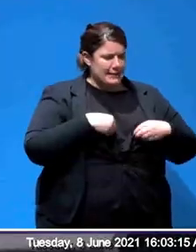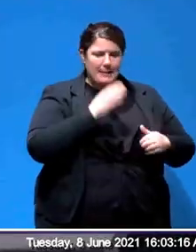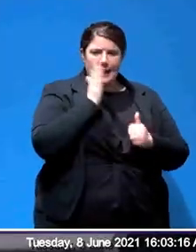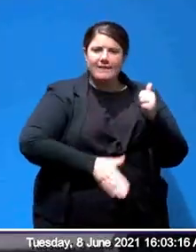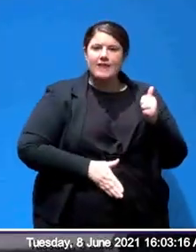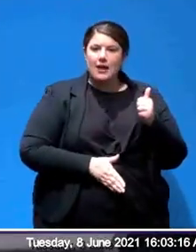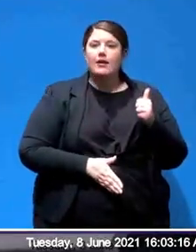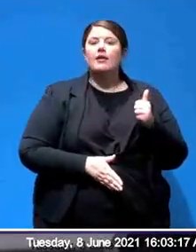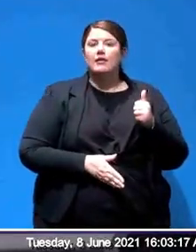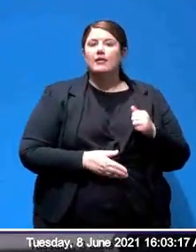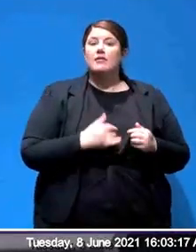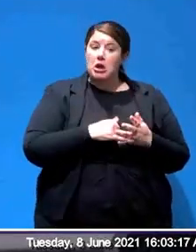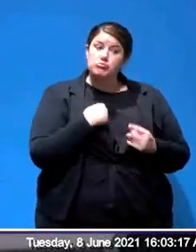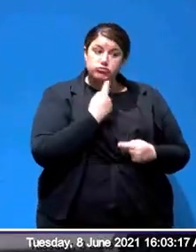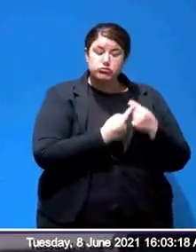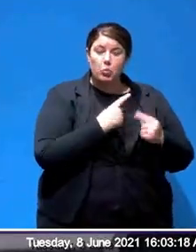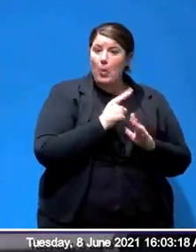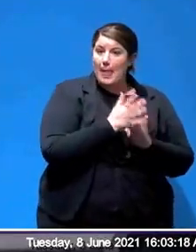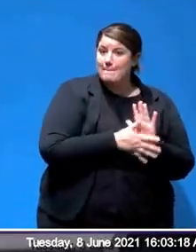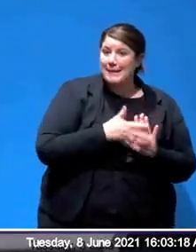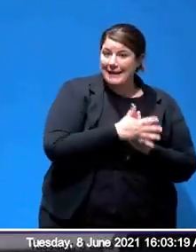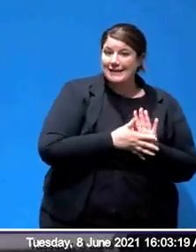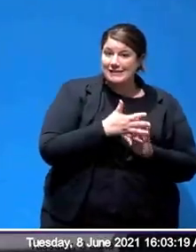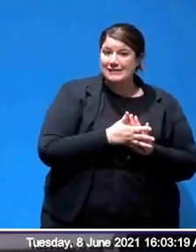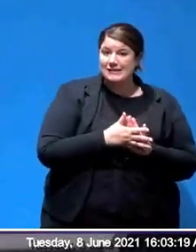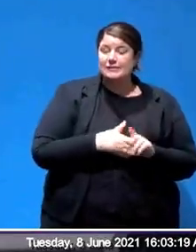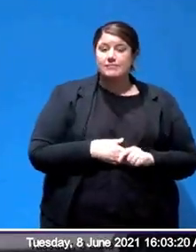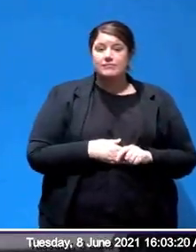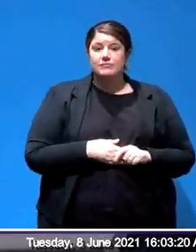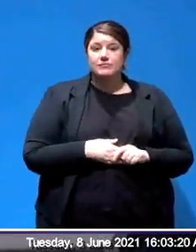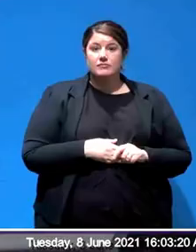I will often start by saying, when we talk about abuse and neglect, we all